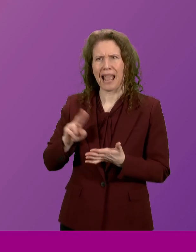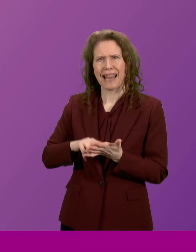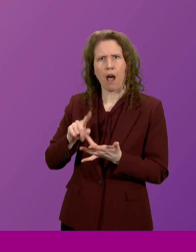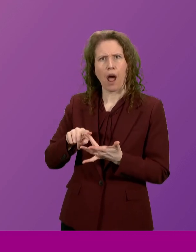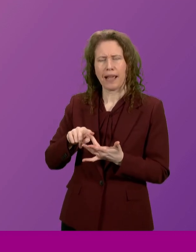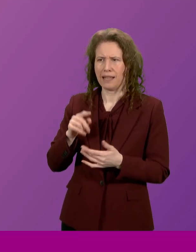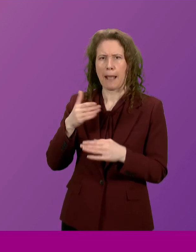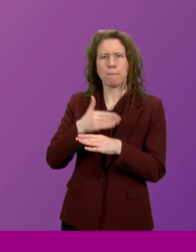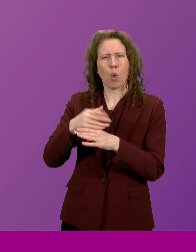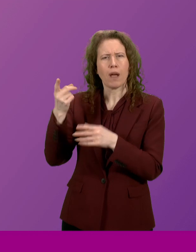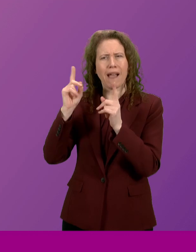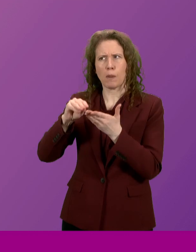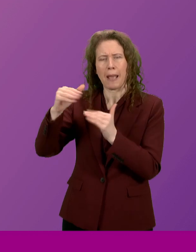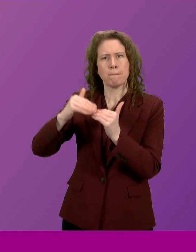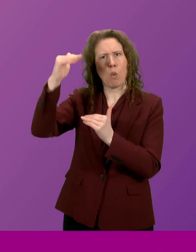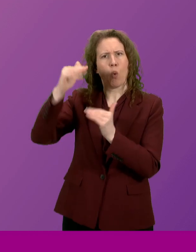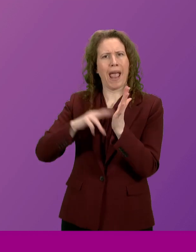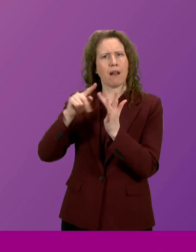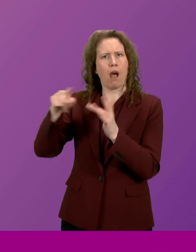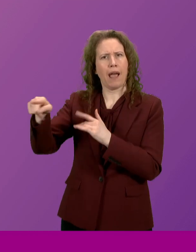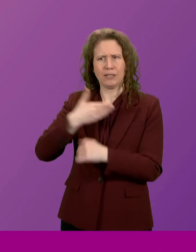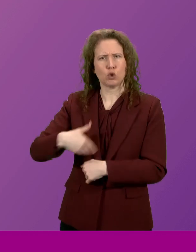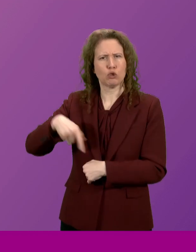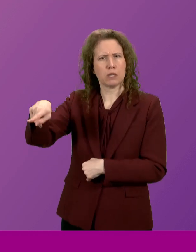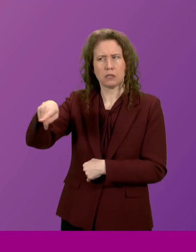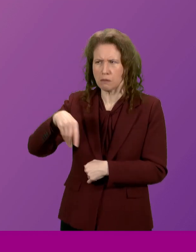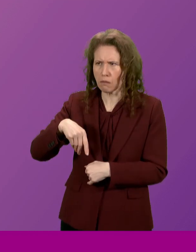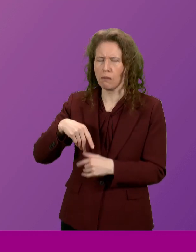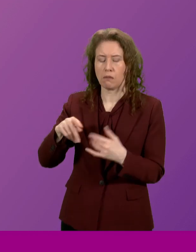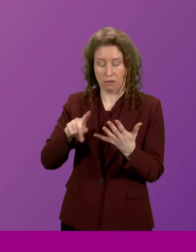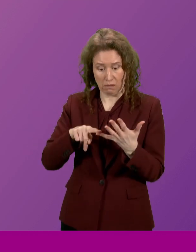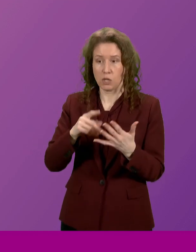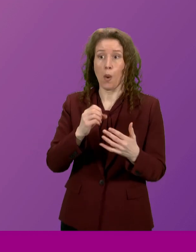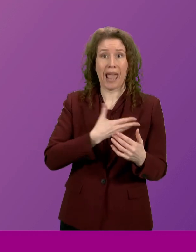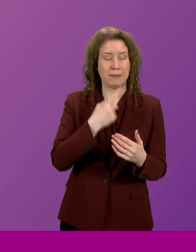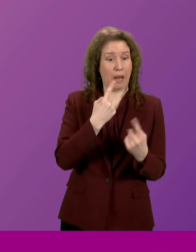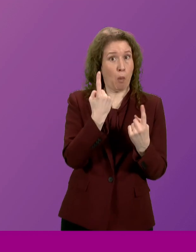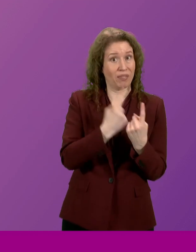up. The one thing that we can conclude is that Labour says one thing before an election and then